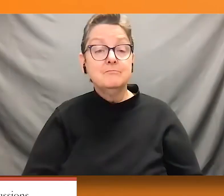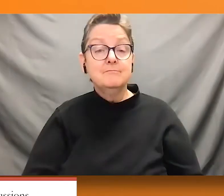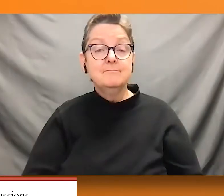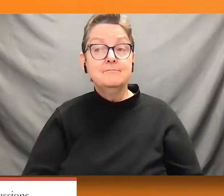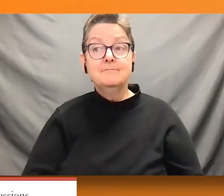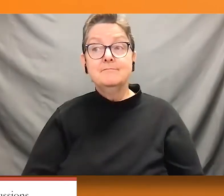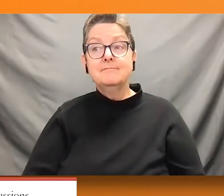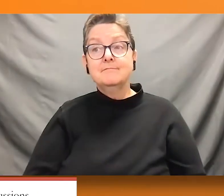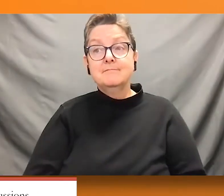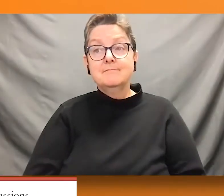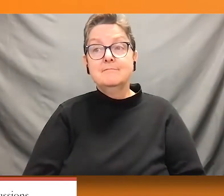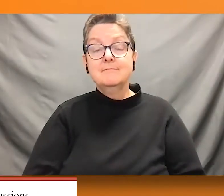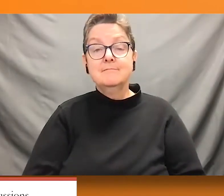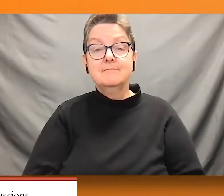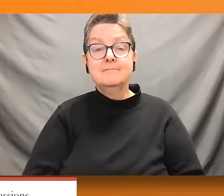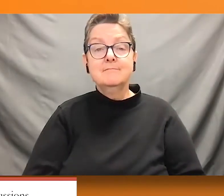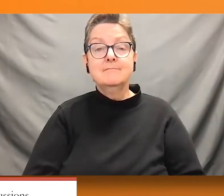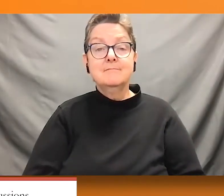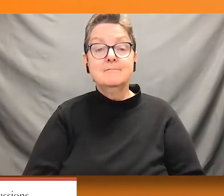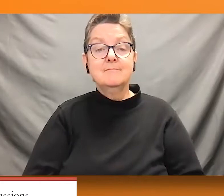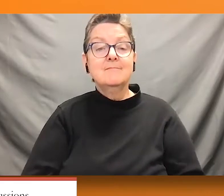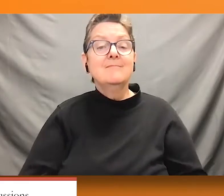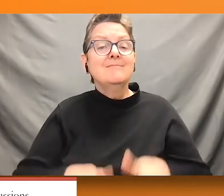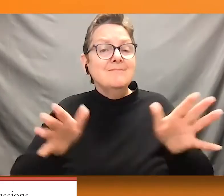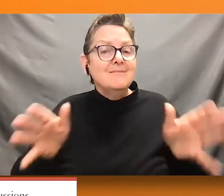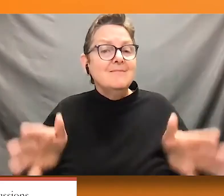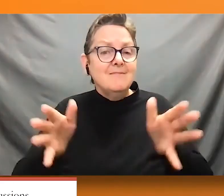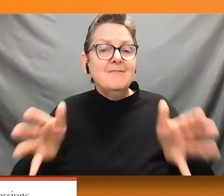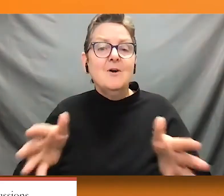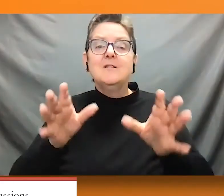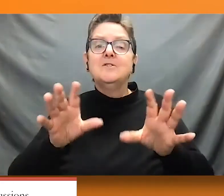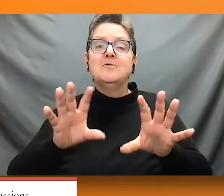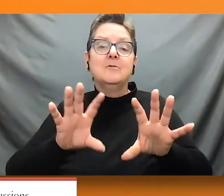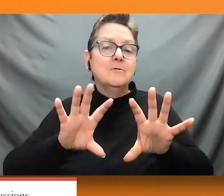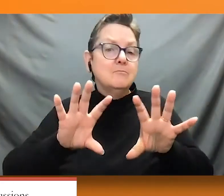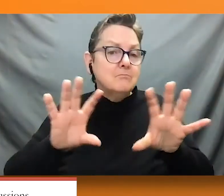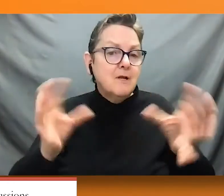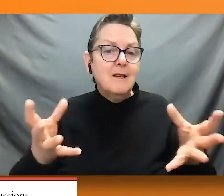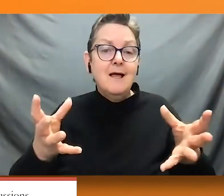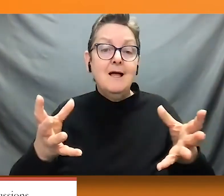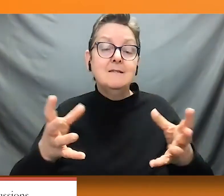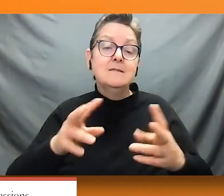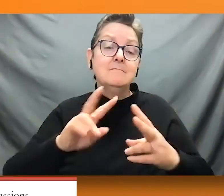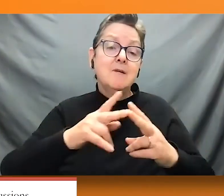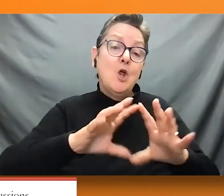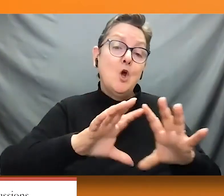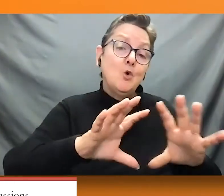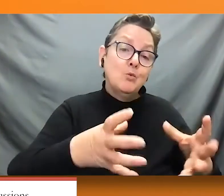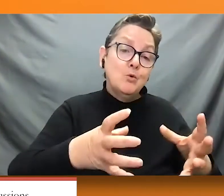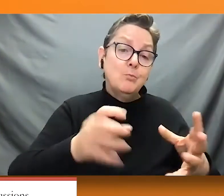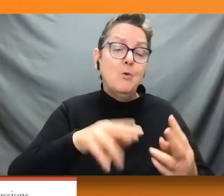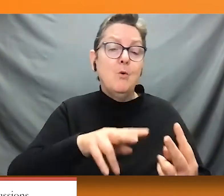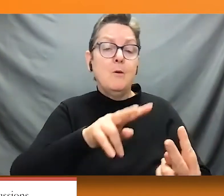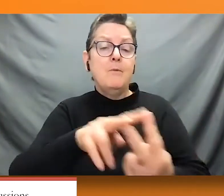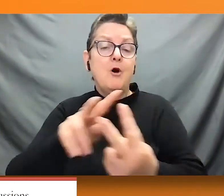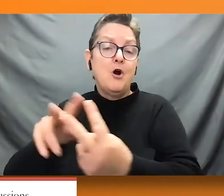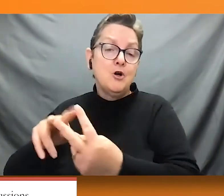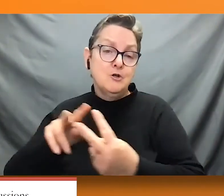Another idea that you can do in your classroom is foster these partner discussions or group discussions,